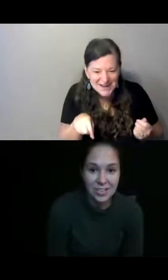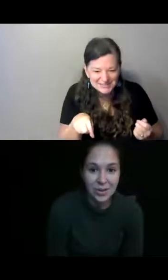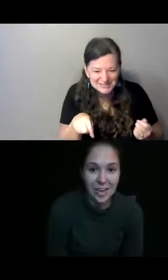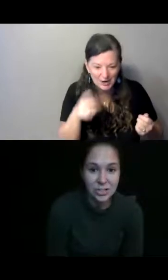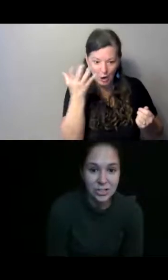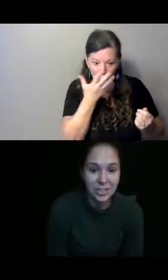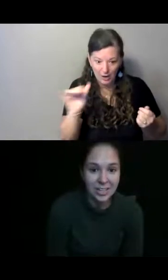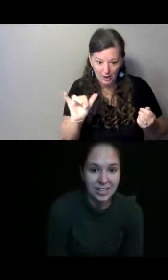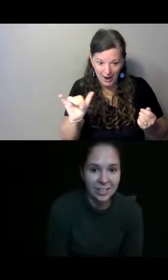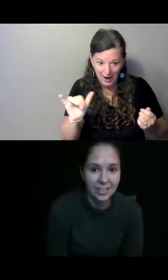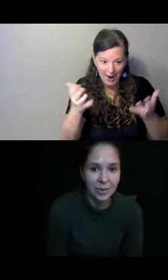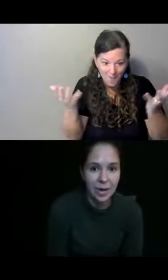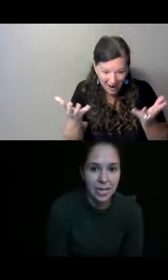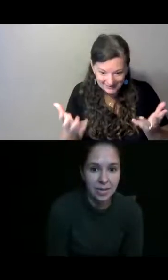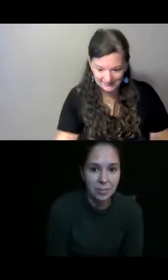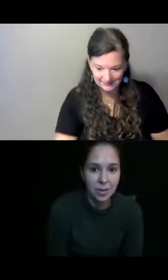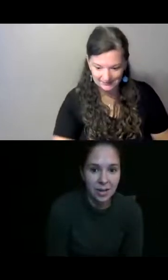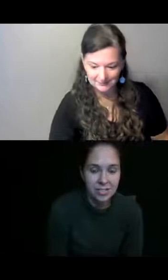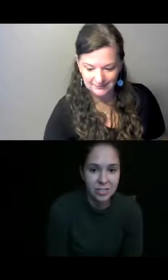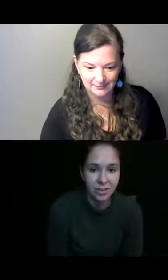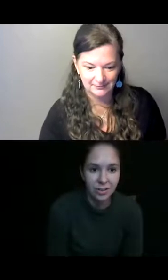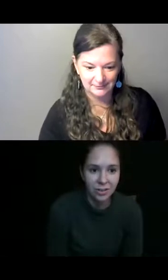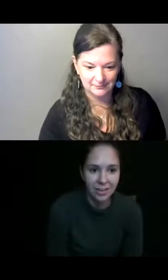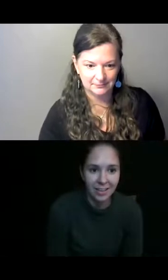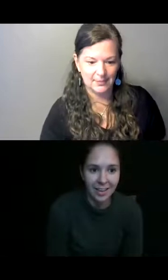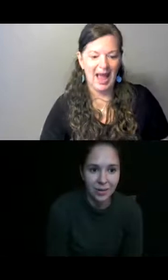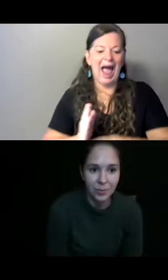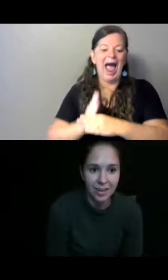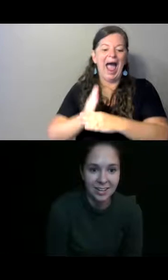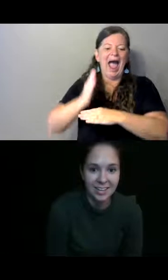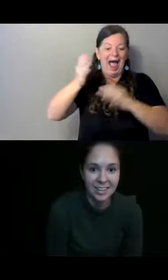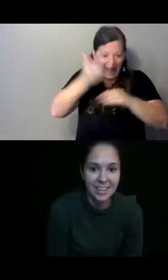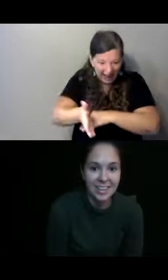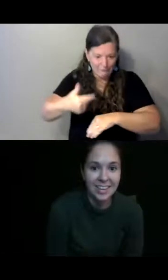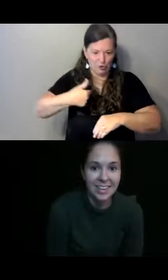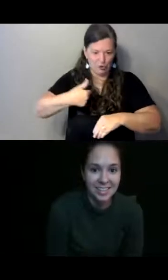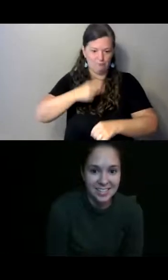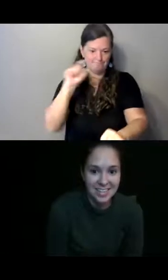So that should no, no, no. It must look like what this,